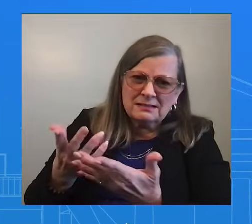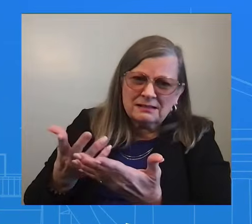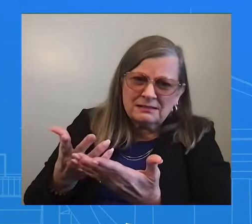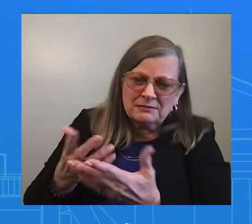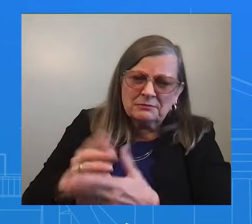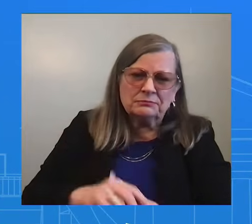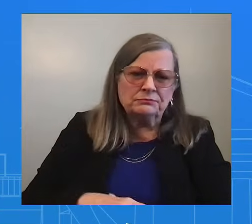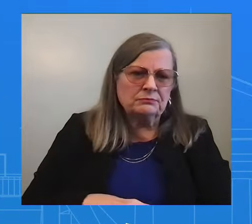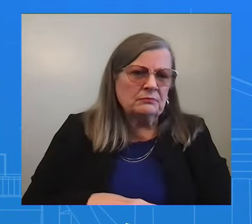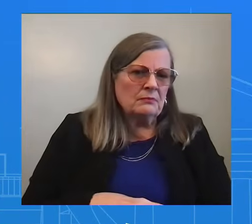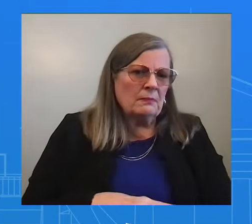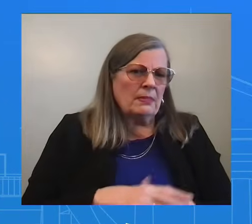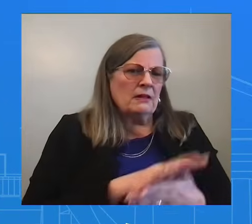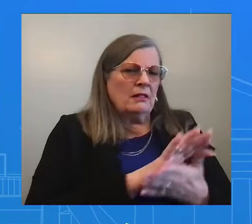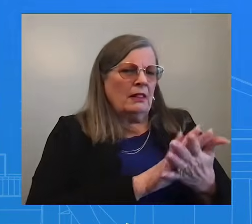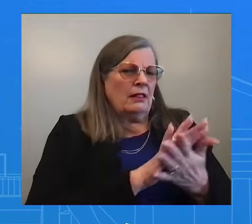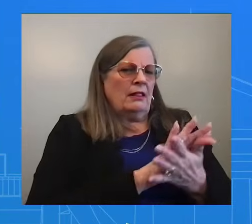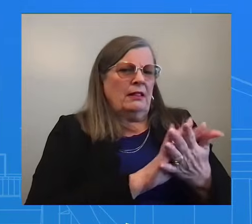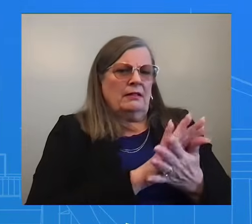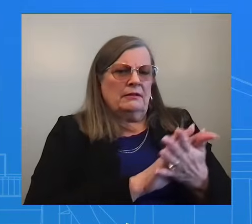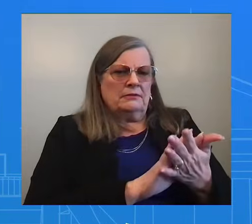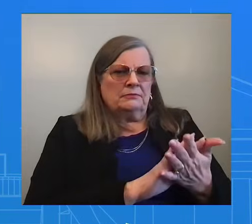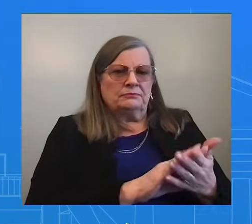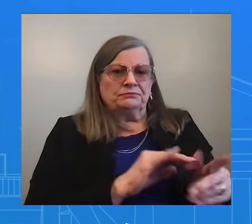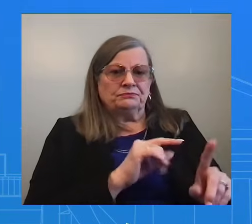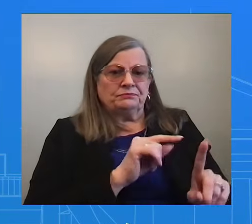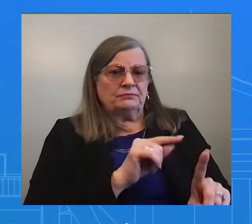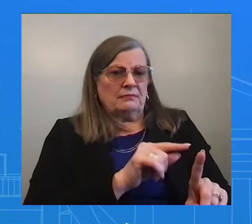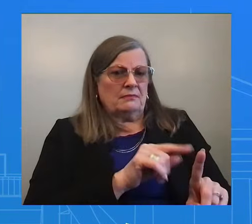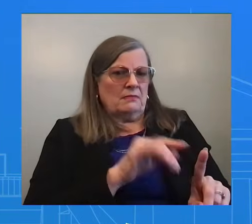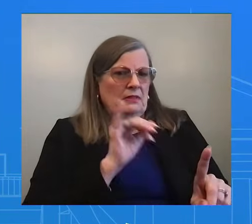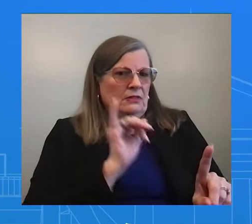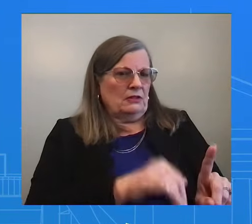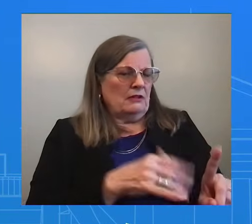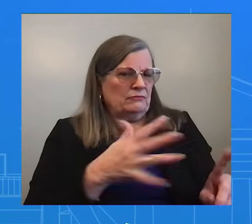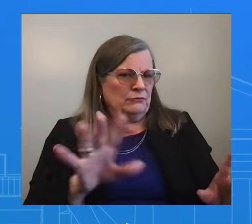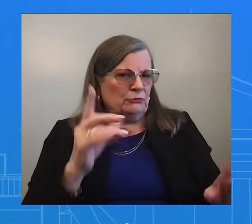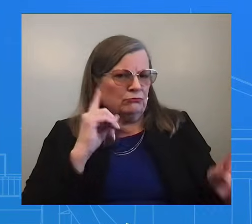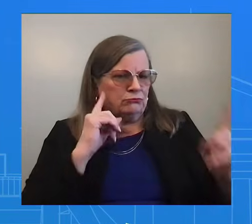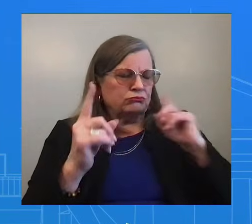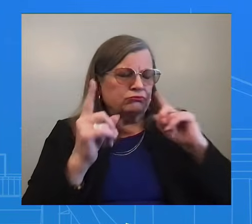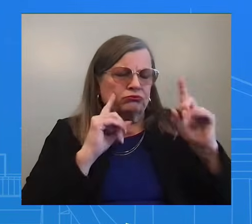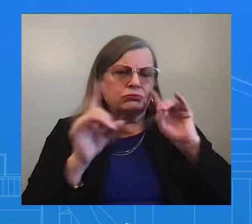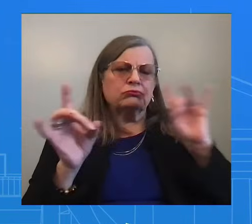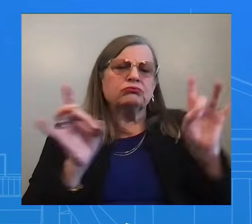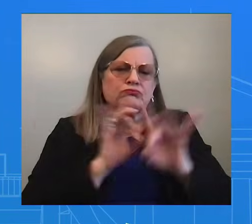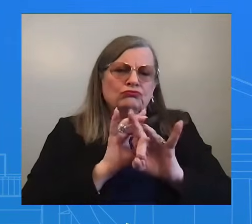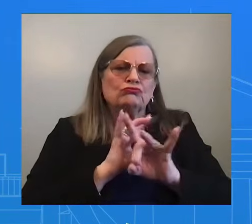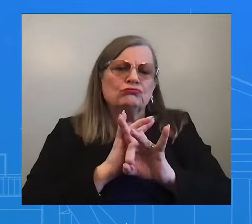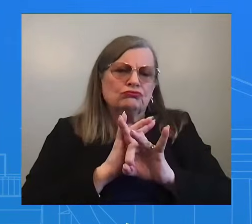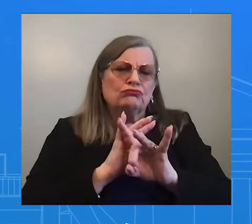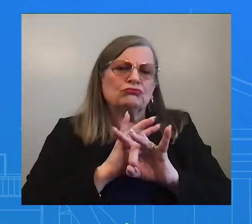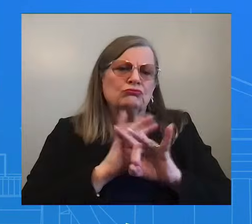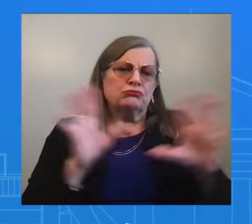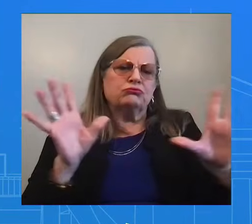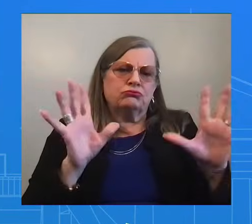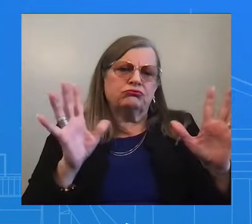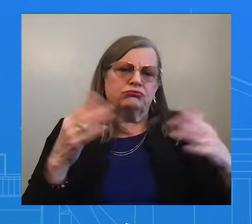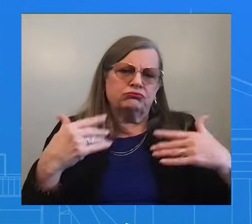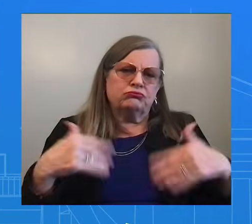Mr. Kirby: Very, very troubling reports that -- that he would be under physical threat. I think we all -- so, we're very concerned as we --